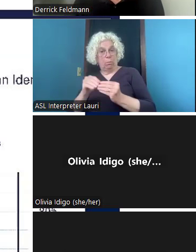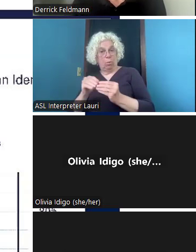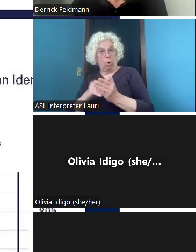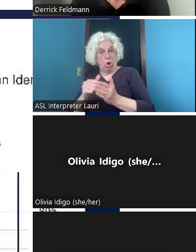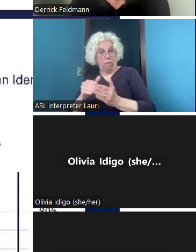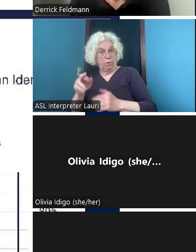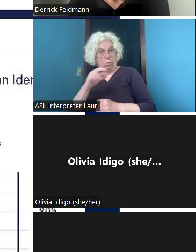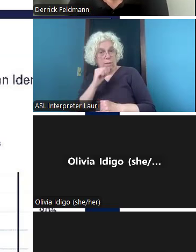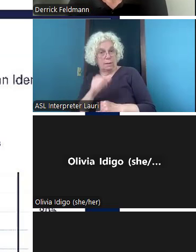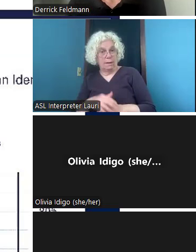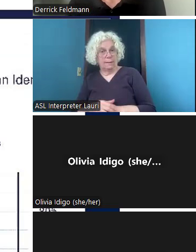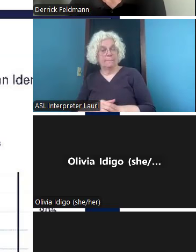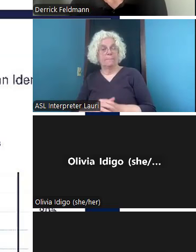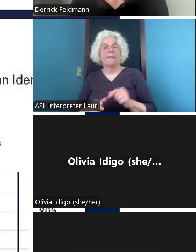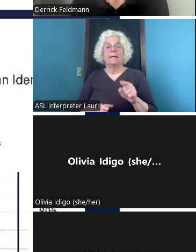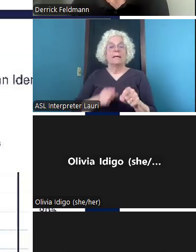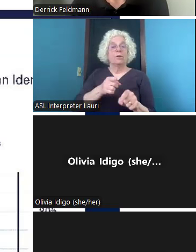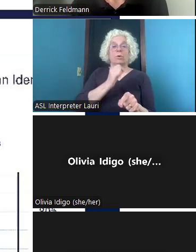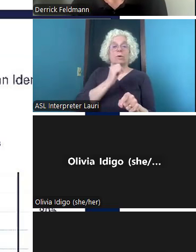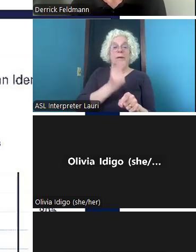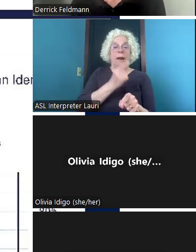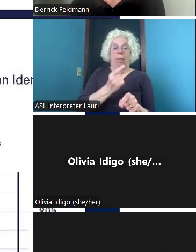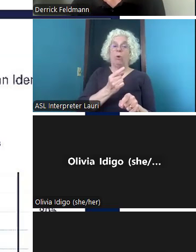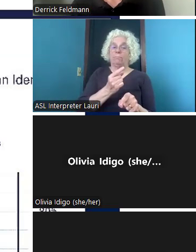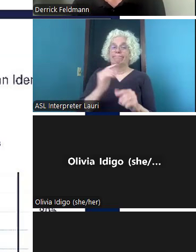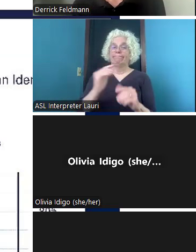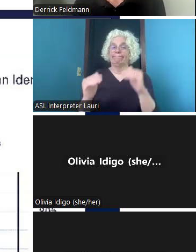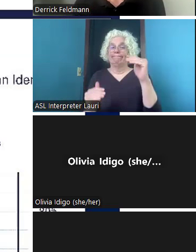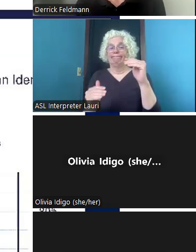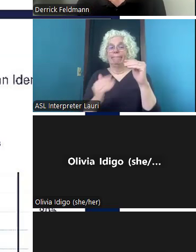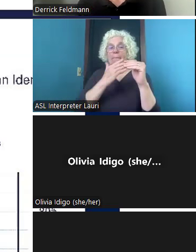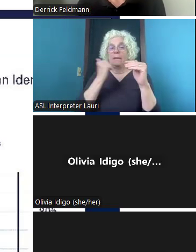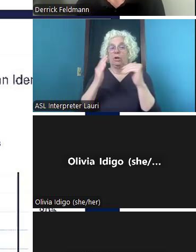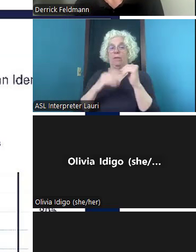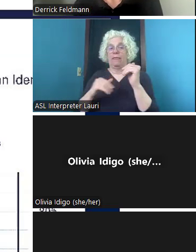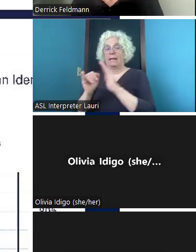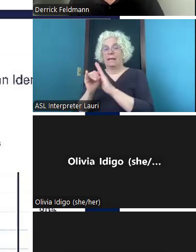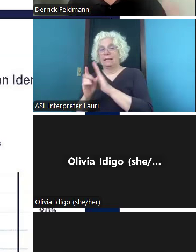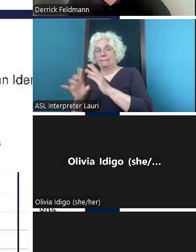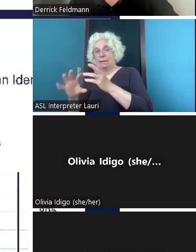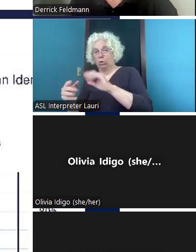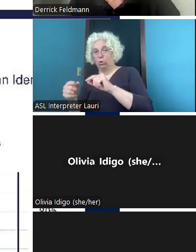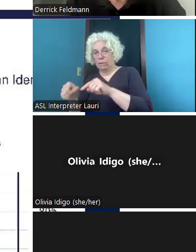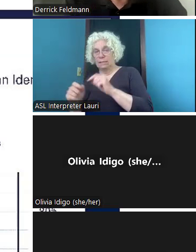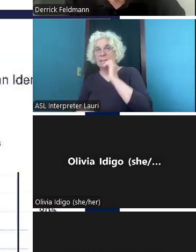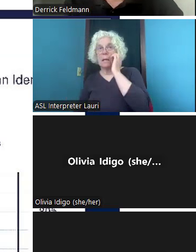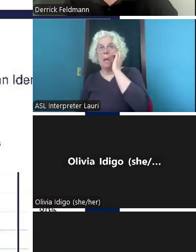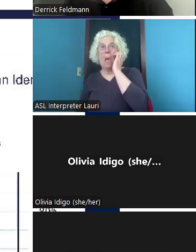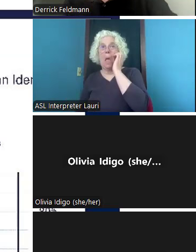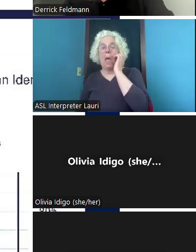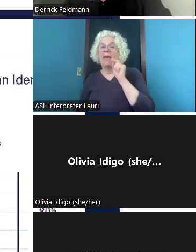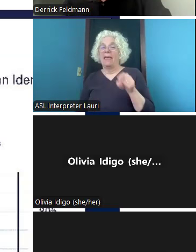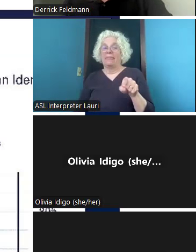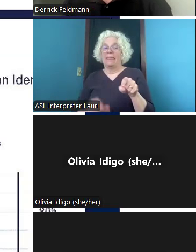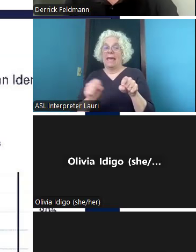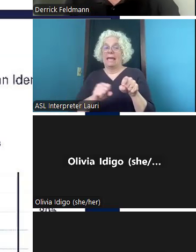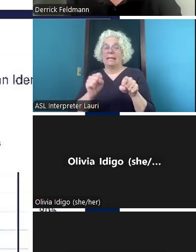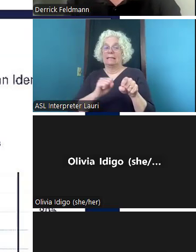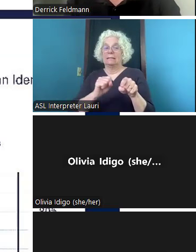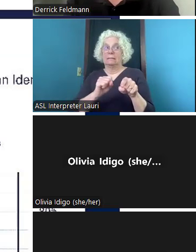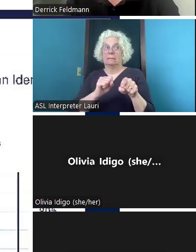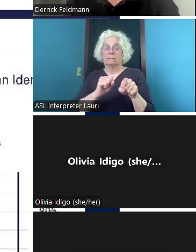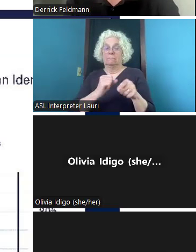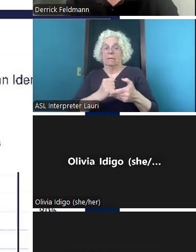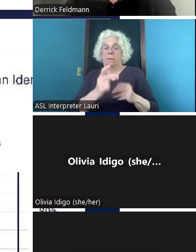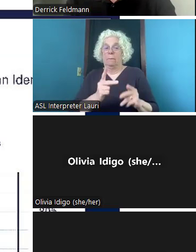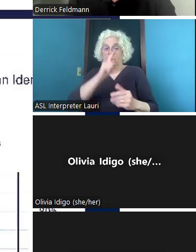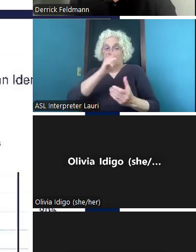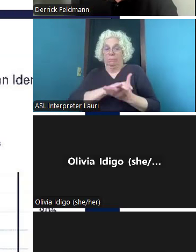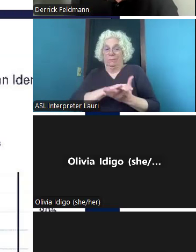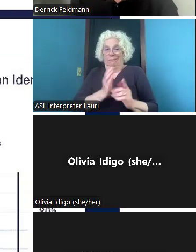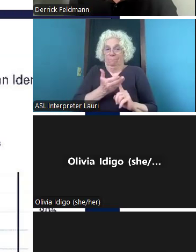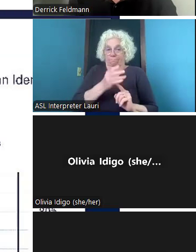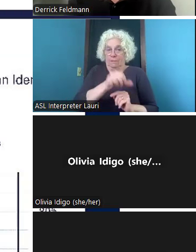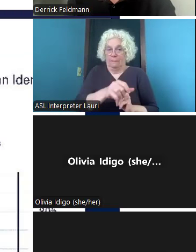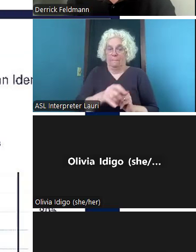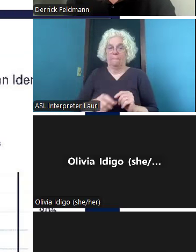You're not alone actually performed better than the identifying crisis one. So that one definitely was more persuasive overall than the others.